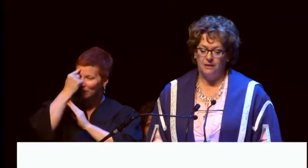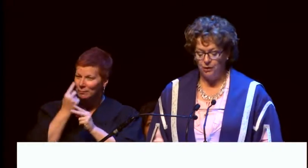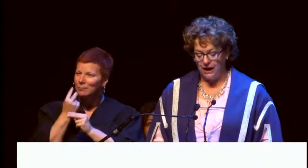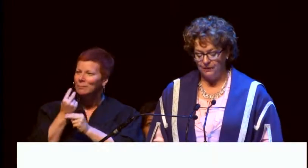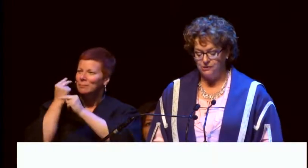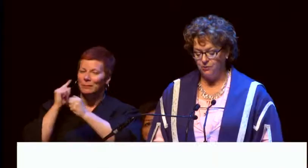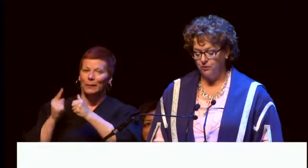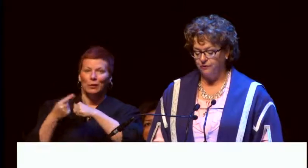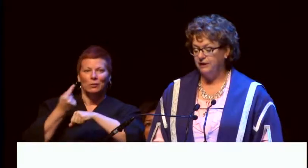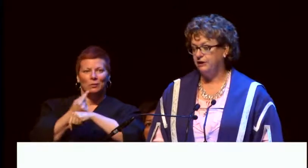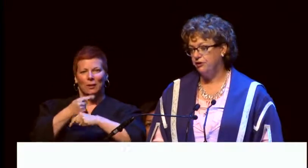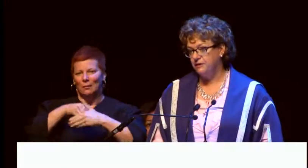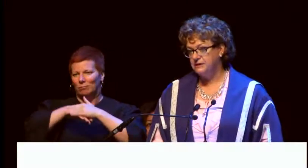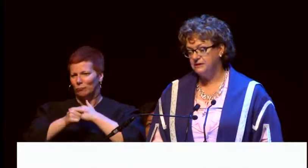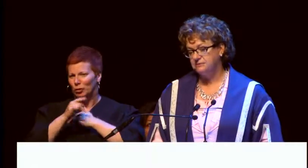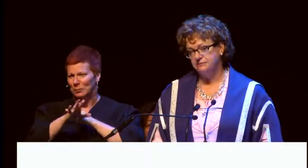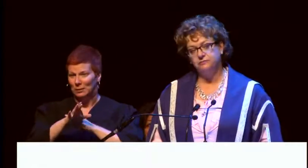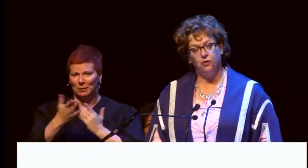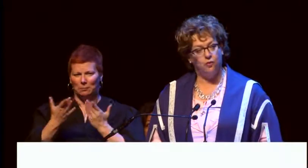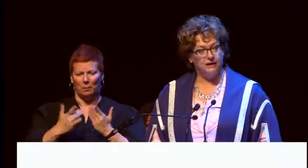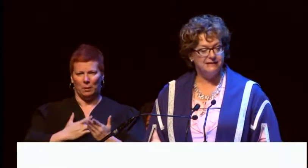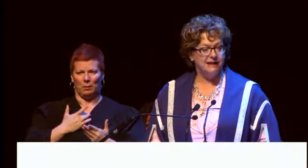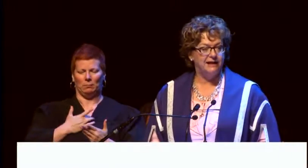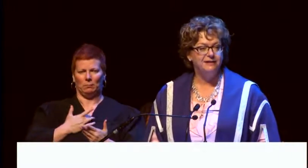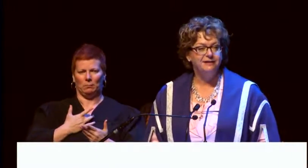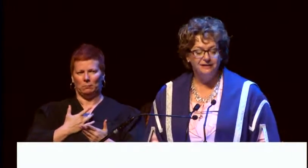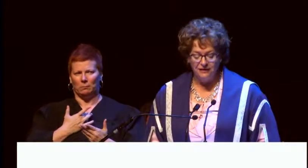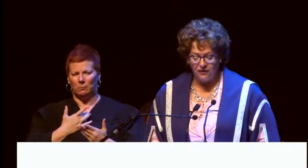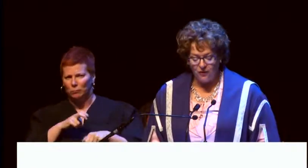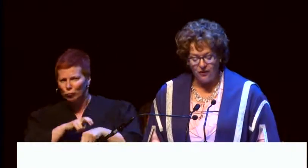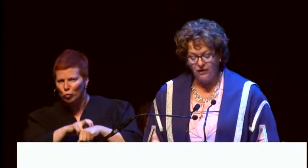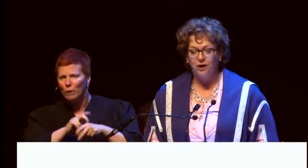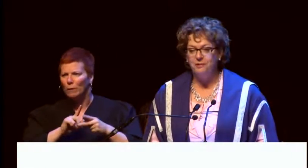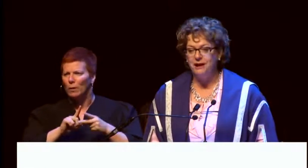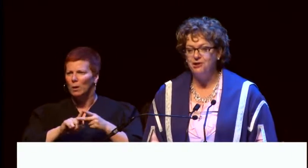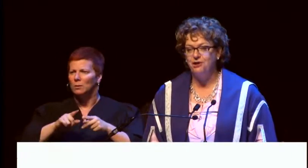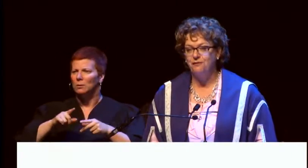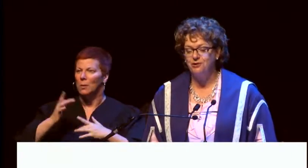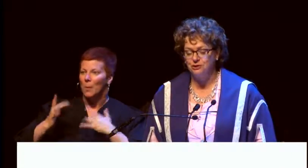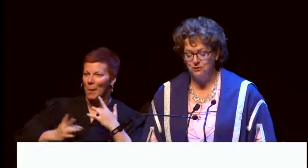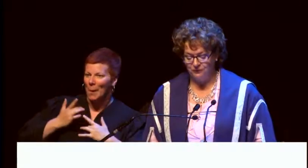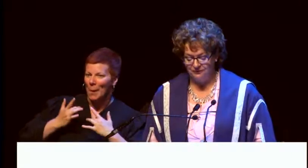PERHAPS YOU WERE FEELING NERVOUS, OR EXCITED, OR A COMBINATION OF THE TWO.